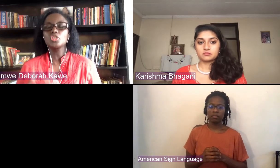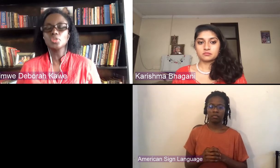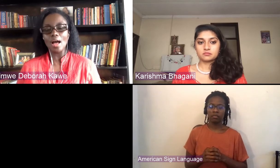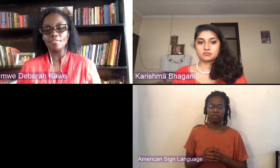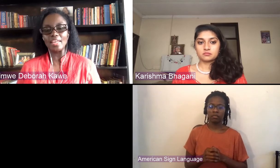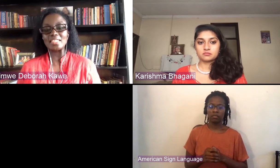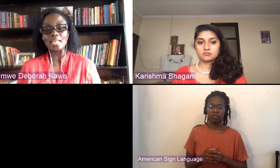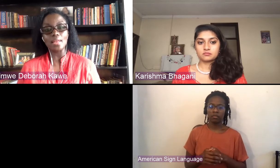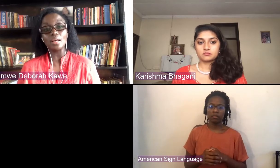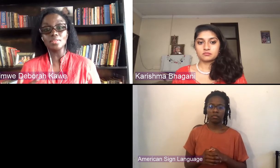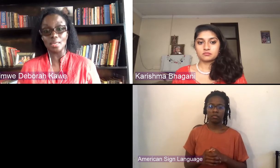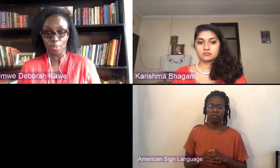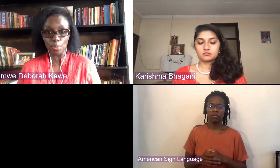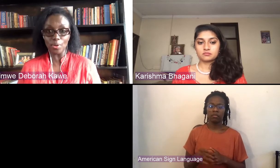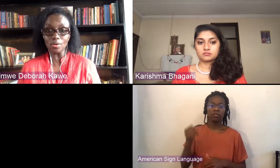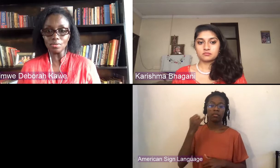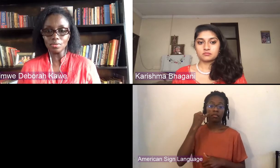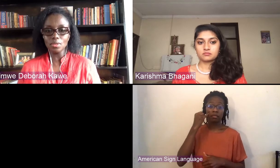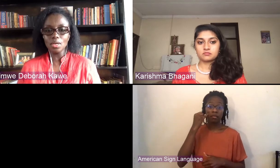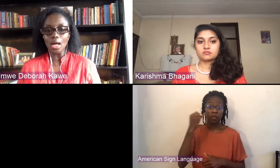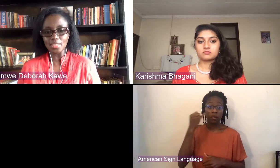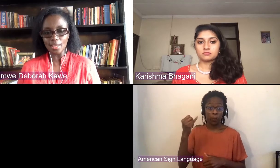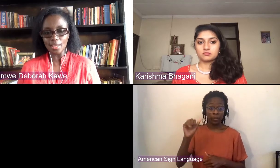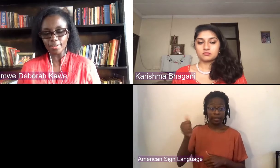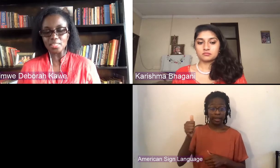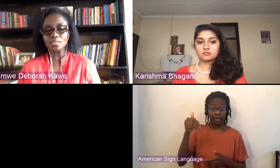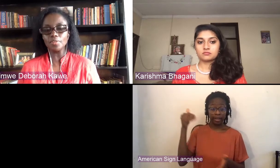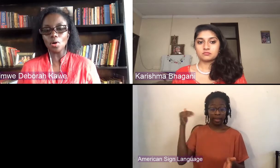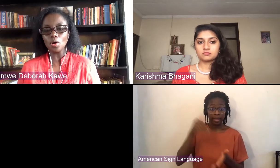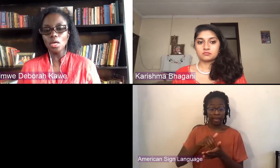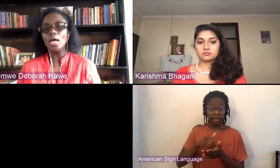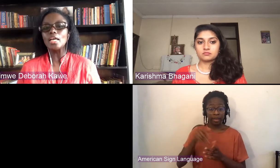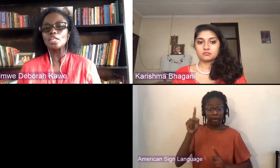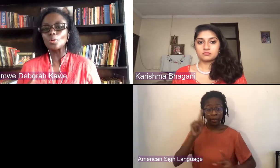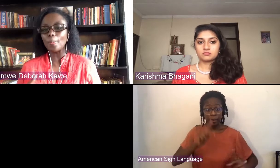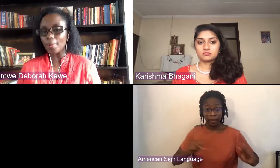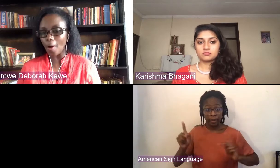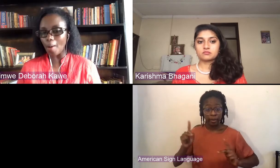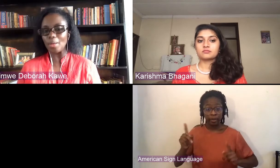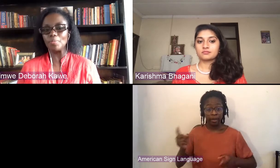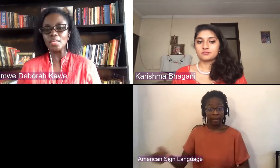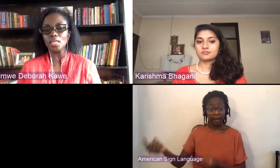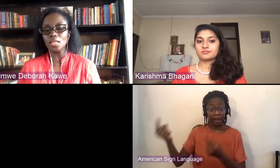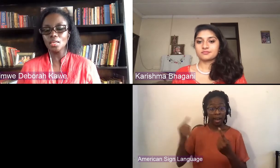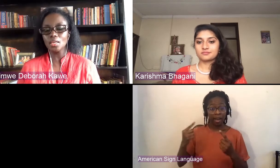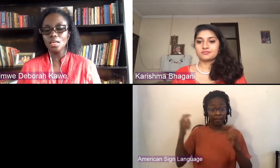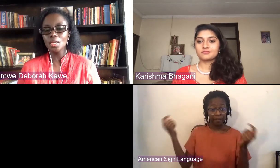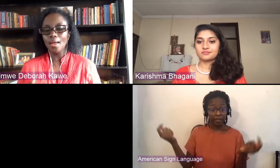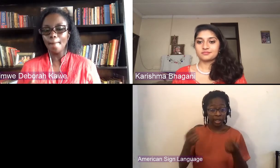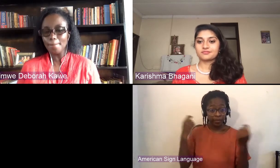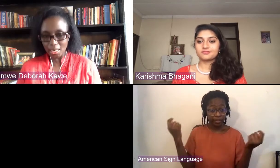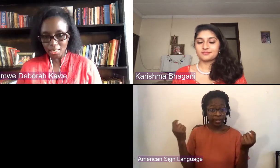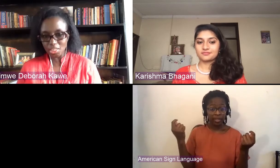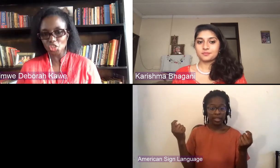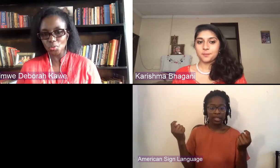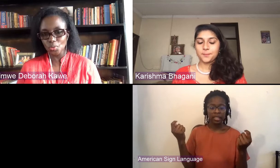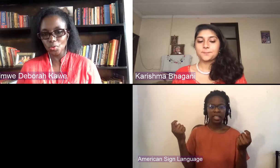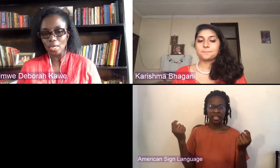to have like 10,000 people at a festival, it will probably be an issue